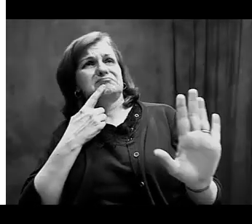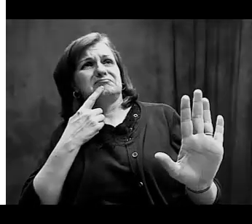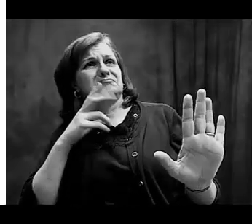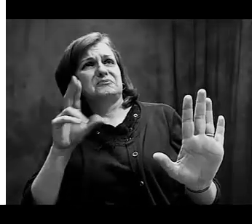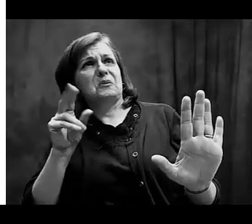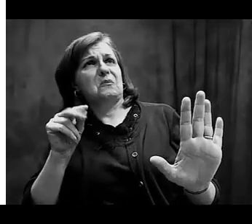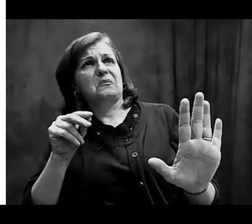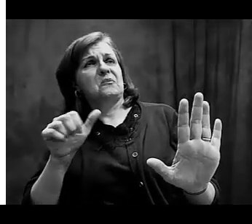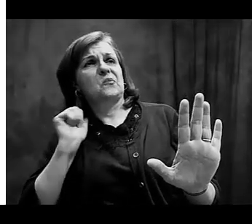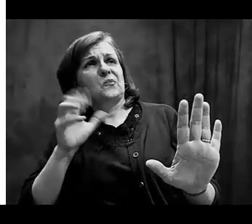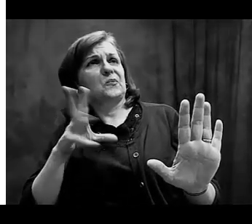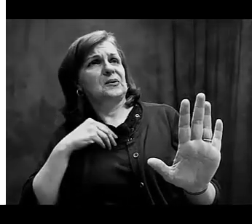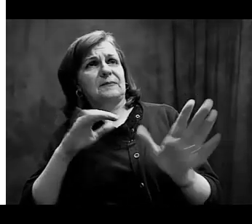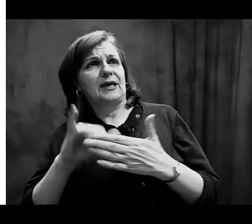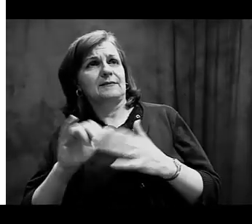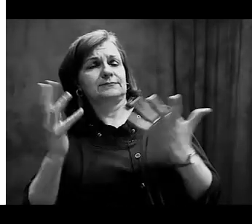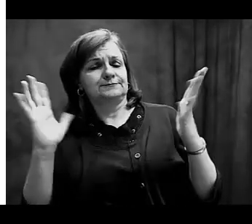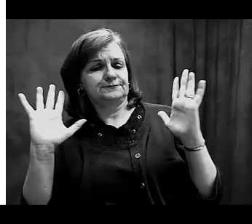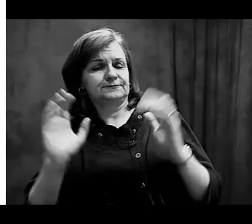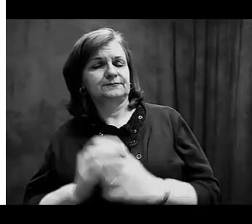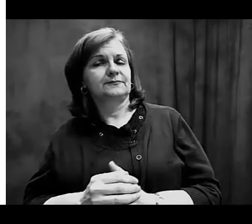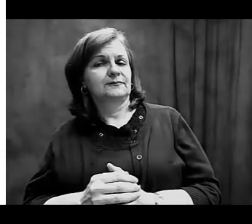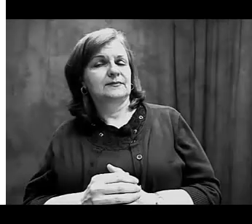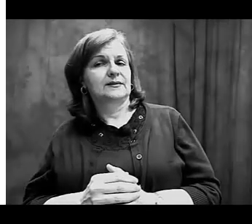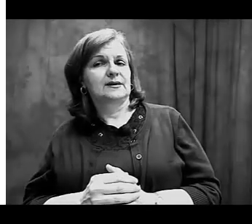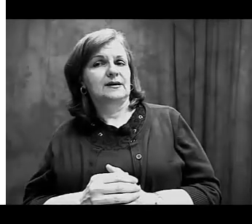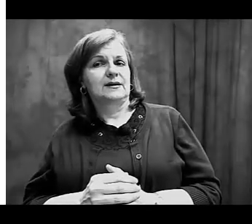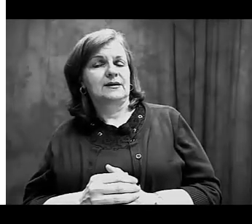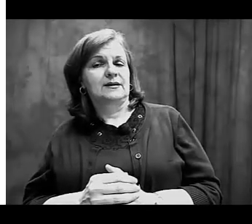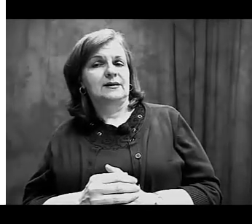has said "NOPE! We are not gonna do it anymore!"